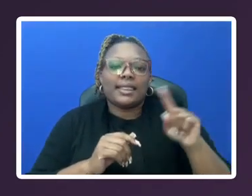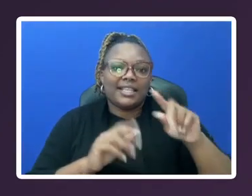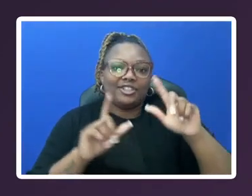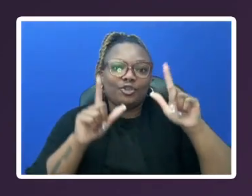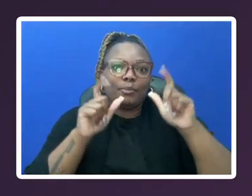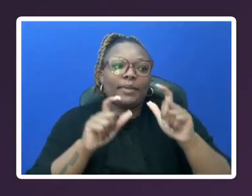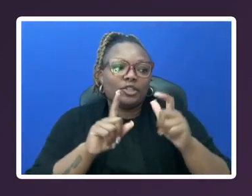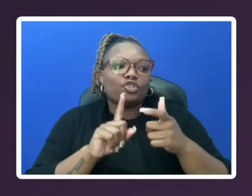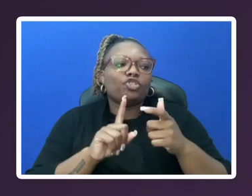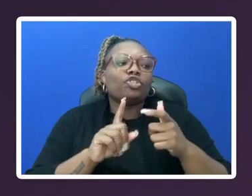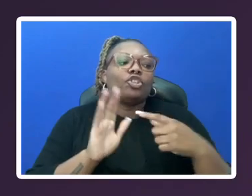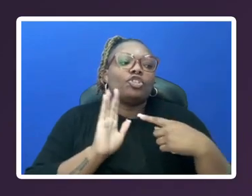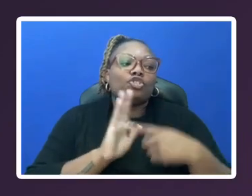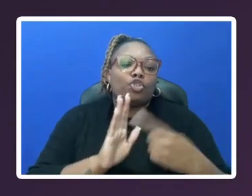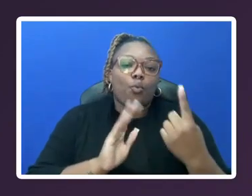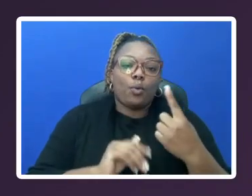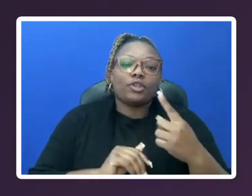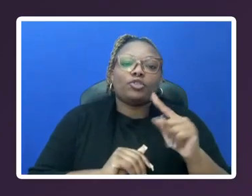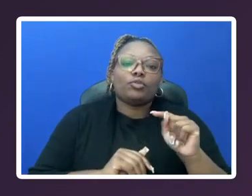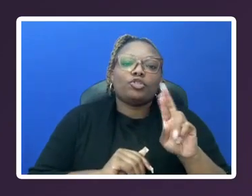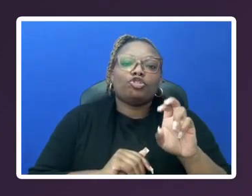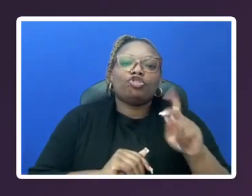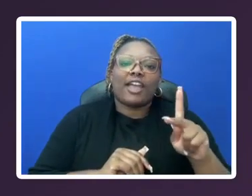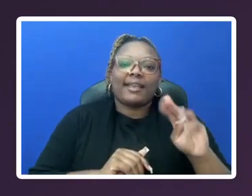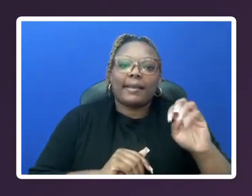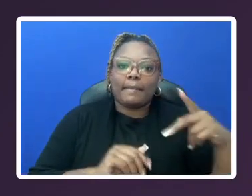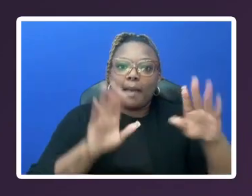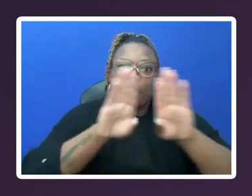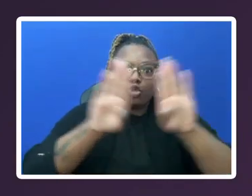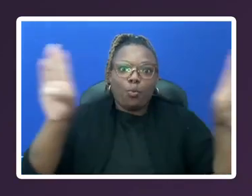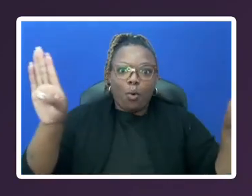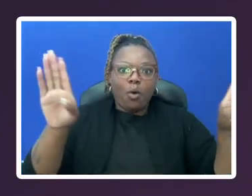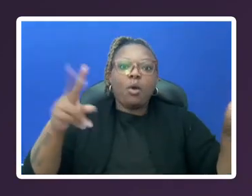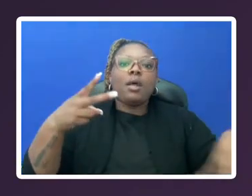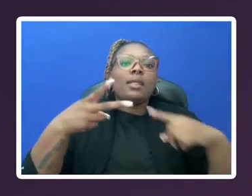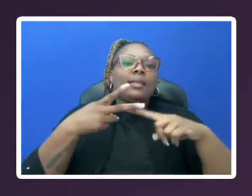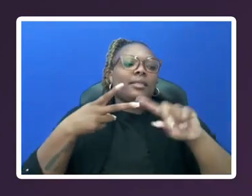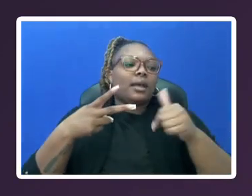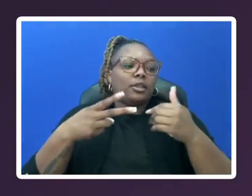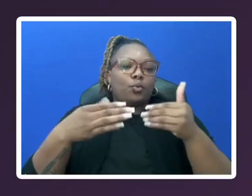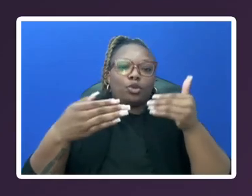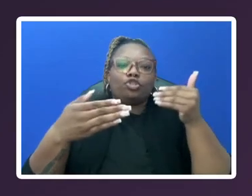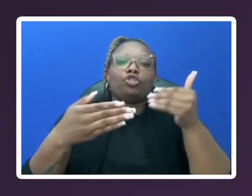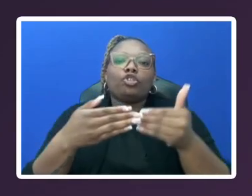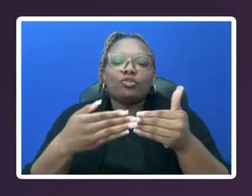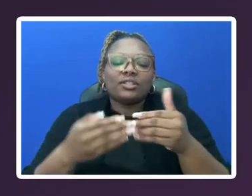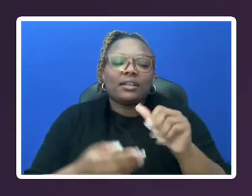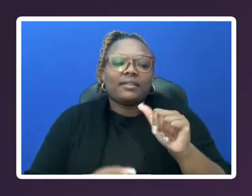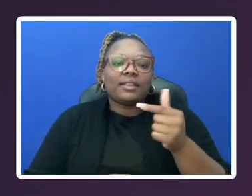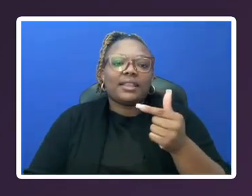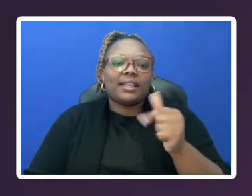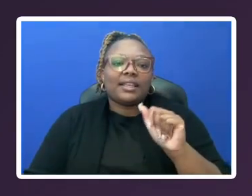the tracking map on the wall and the other a close-up of the gantry in the front of the -- or